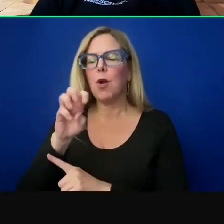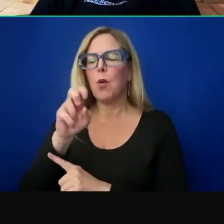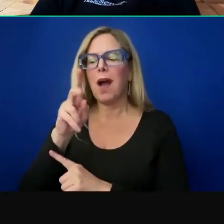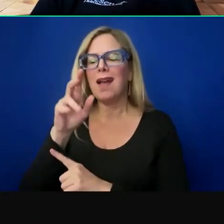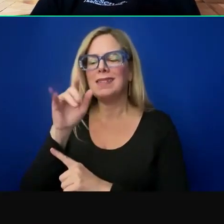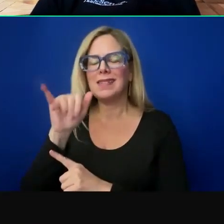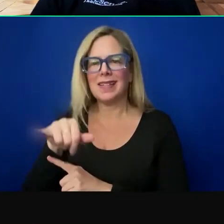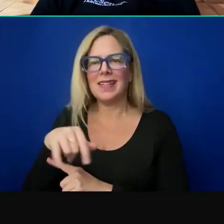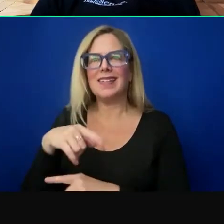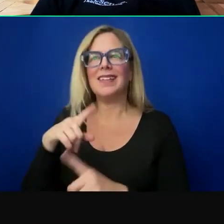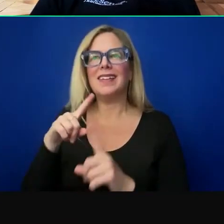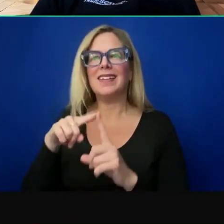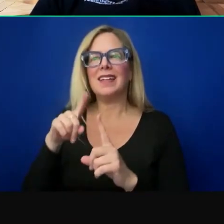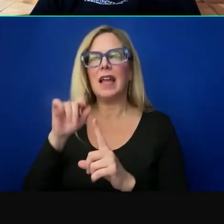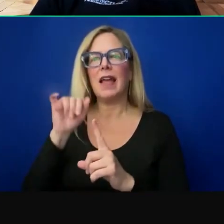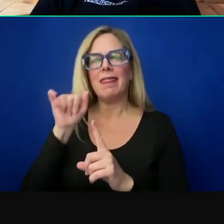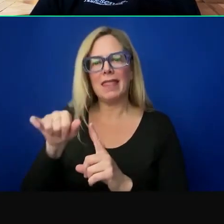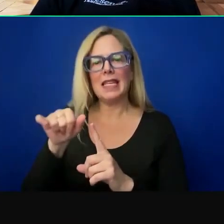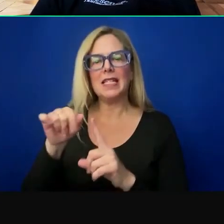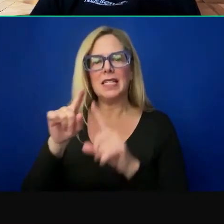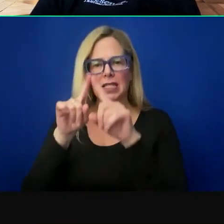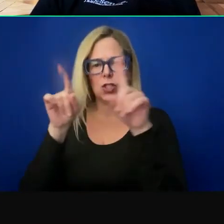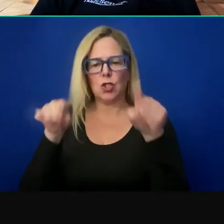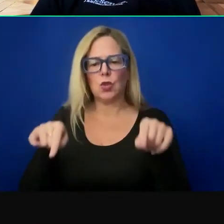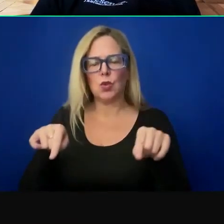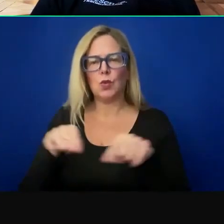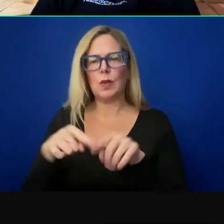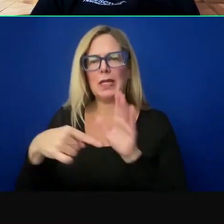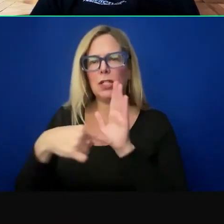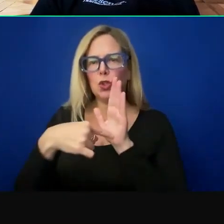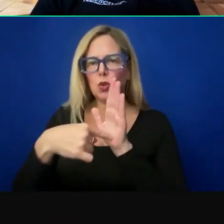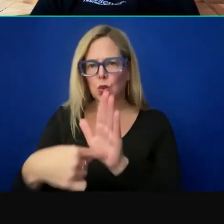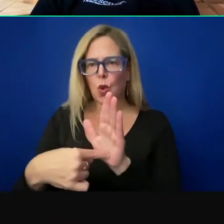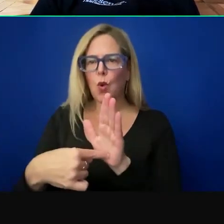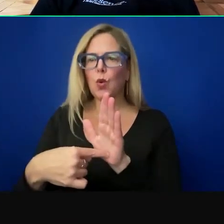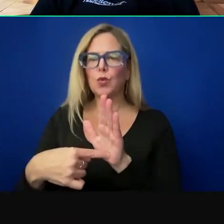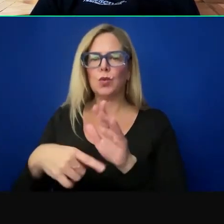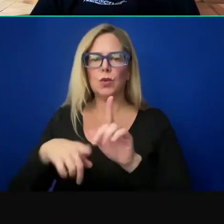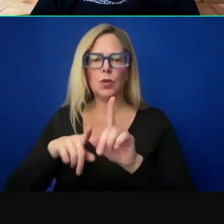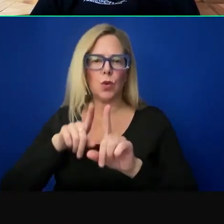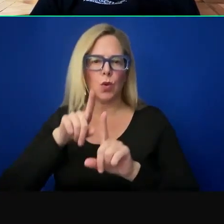And this screen shows a series of questions and